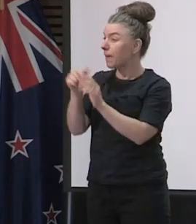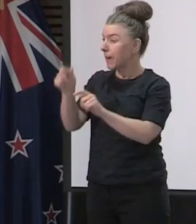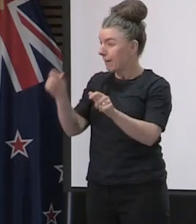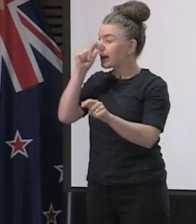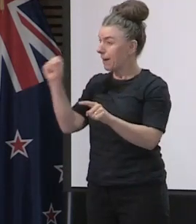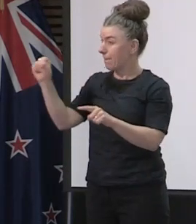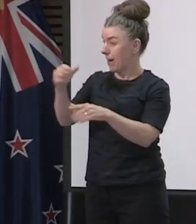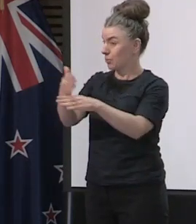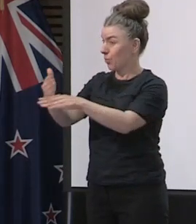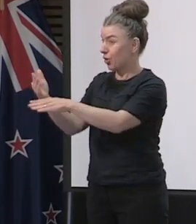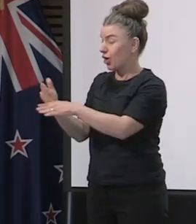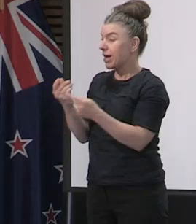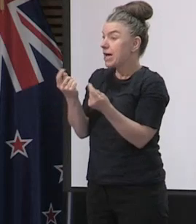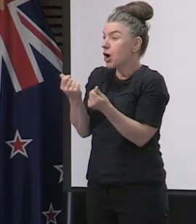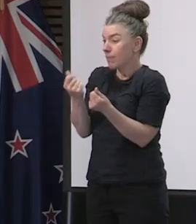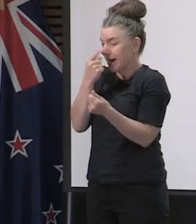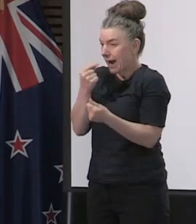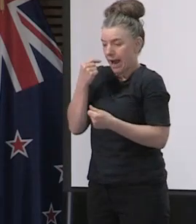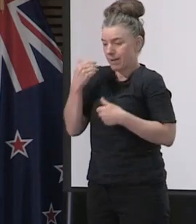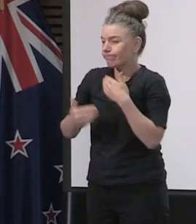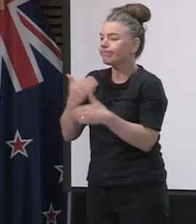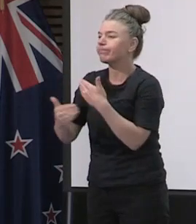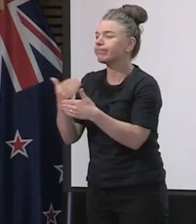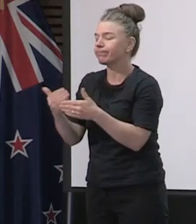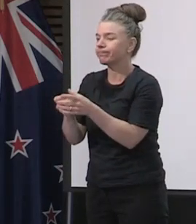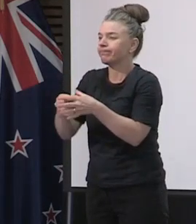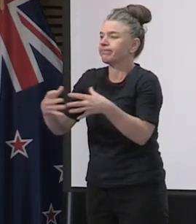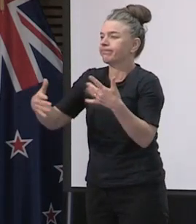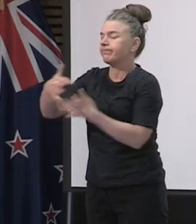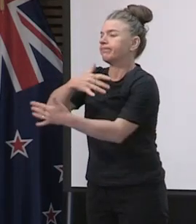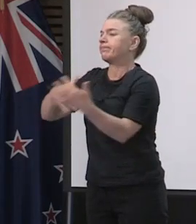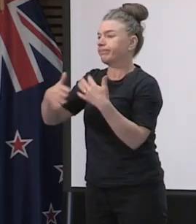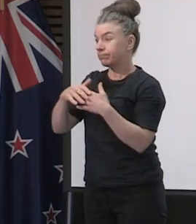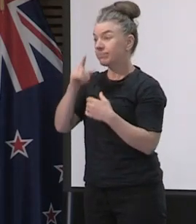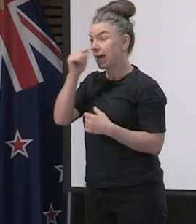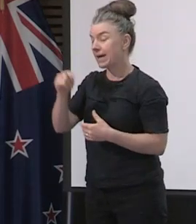right choices, we can get New Zealanders back to work and